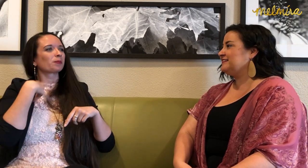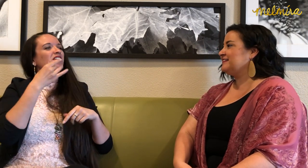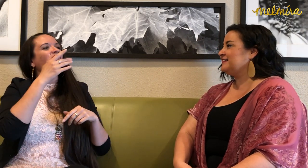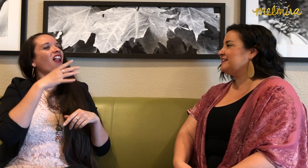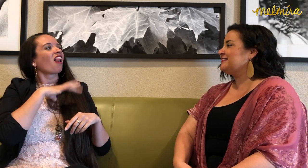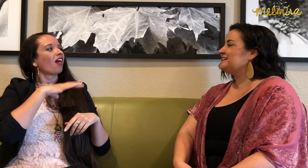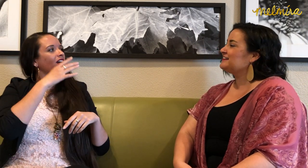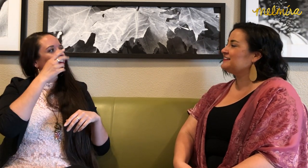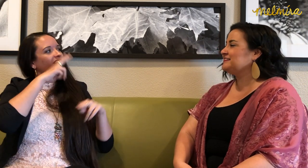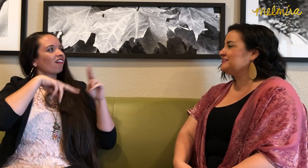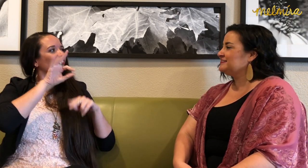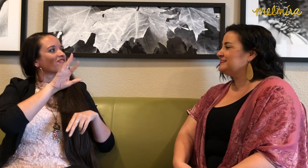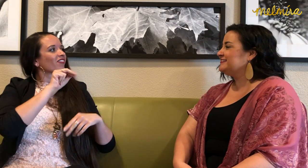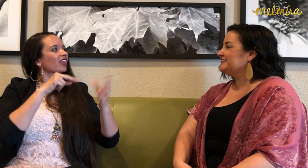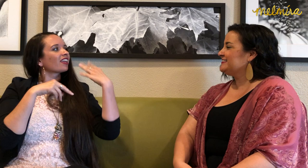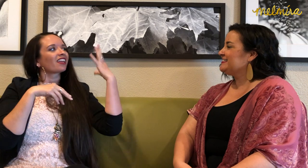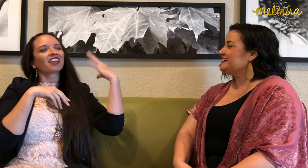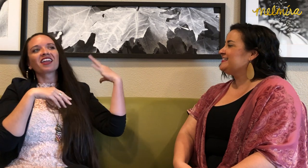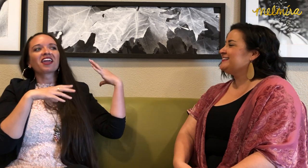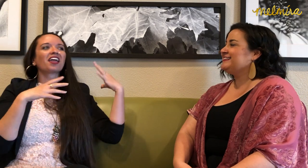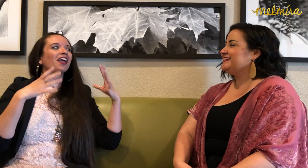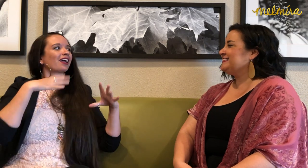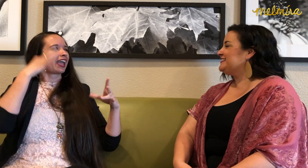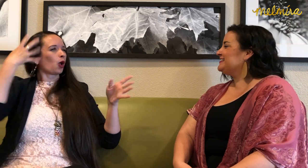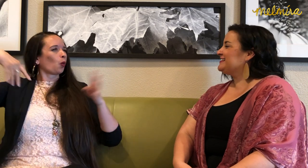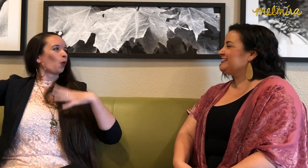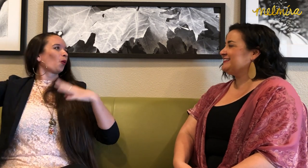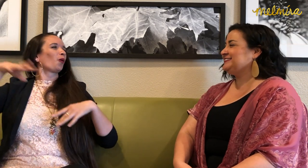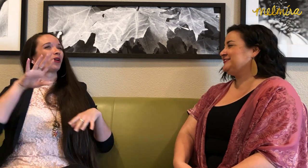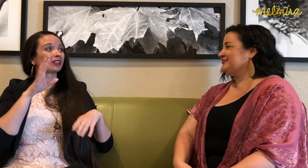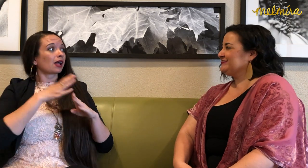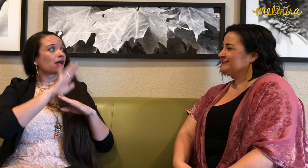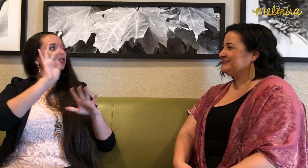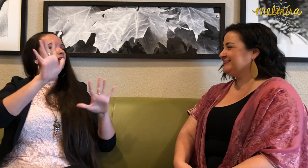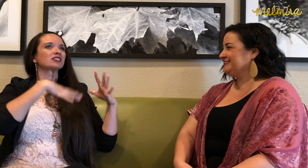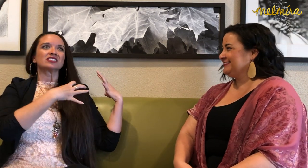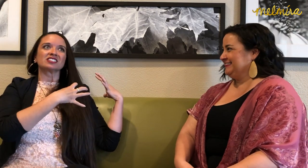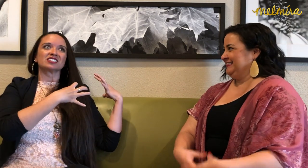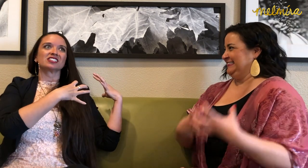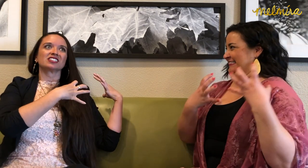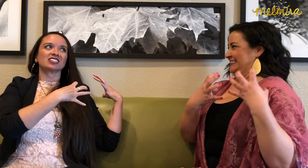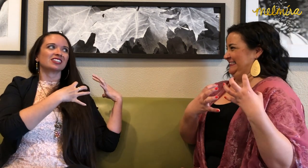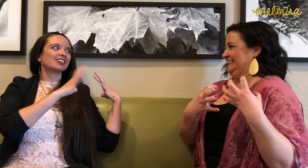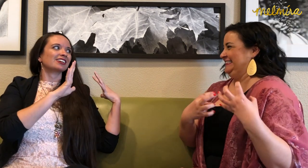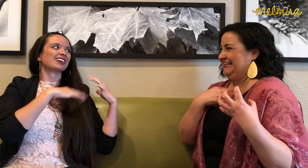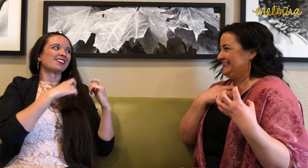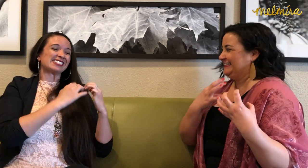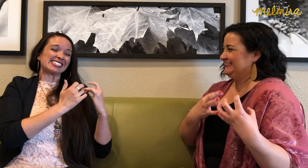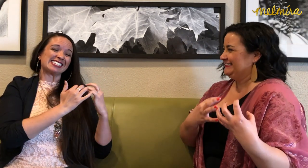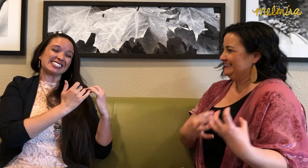One time for fun, I decided to use a fan, and my hair was blowing. Then after that, my hair got so stuck.